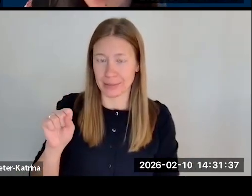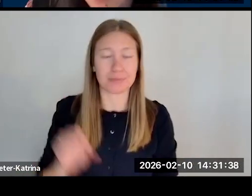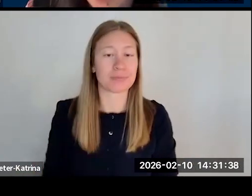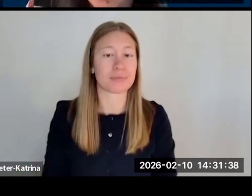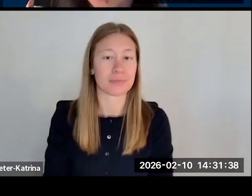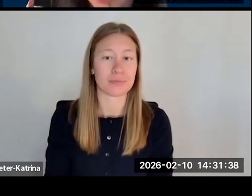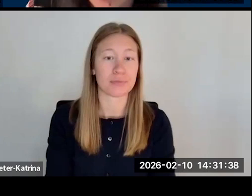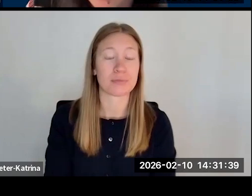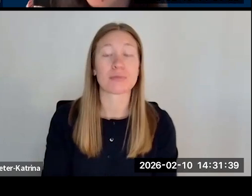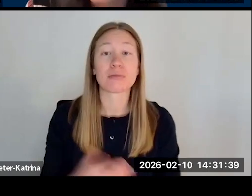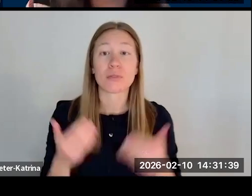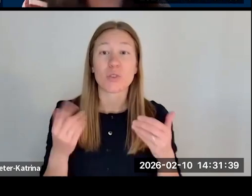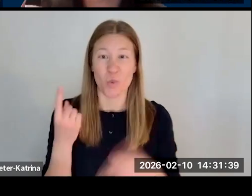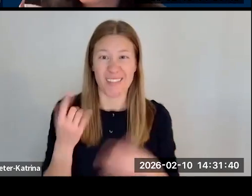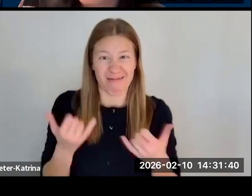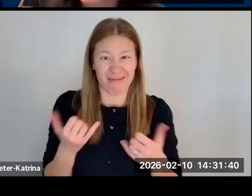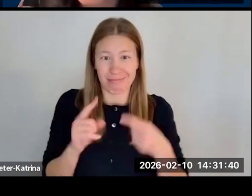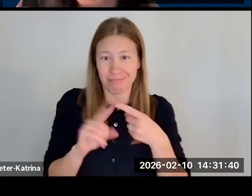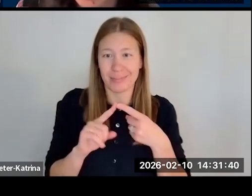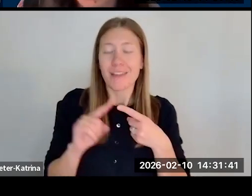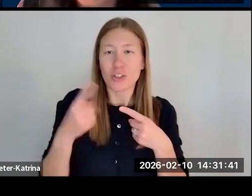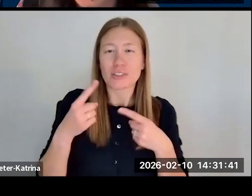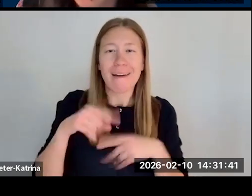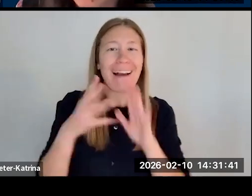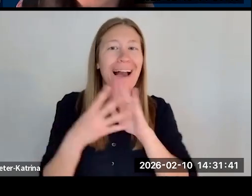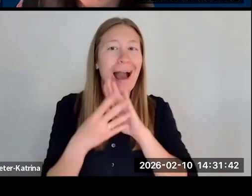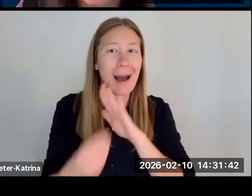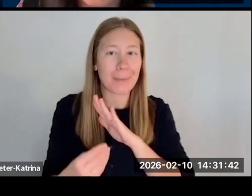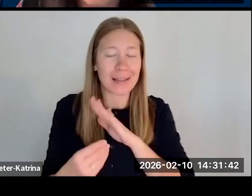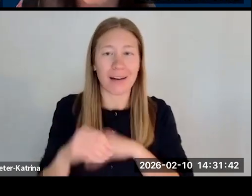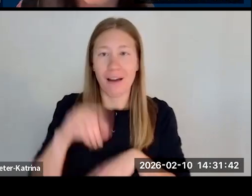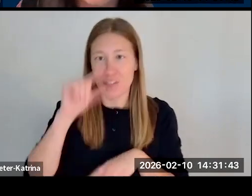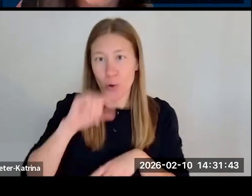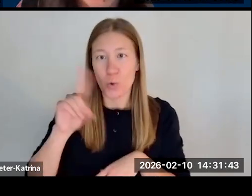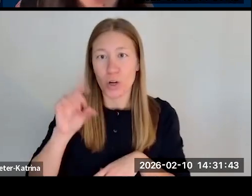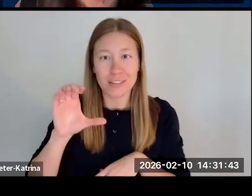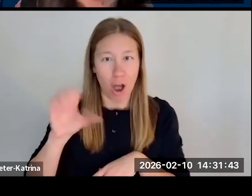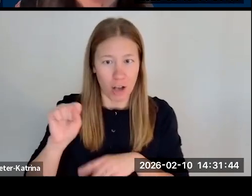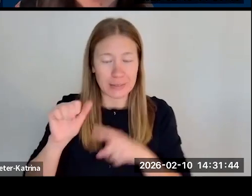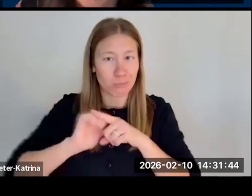of the Google Docs practice document that I am going to be using if anyone would like